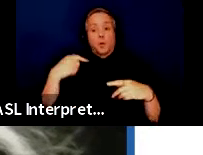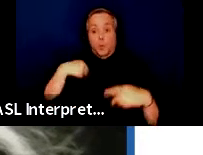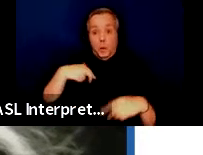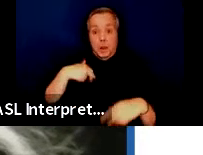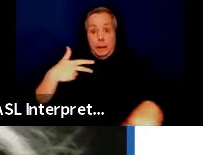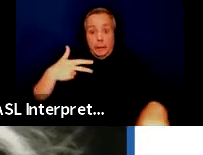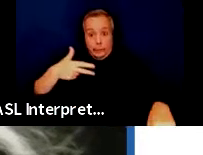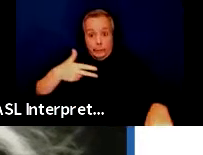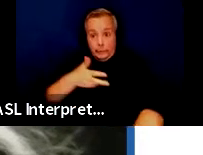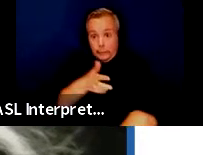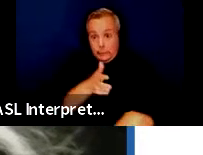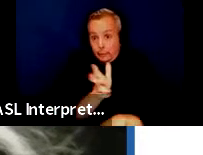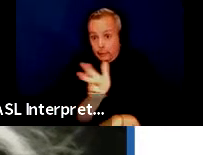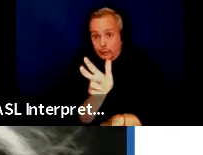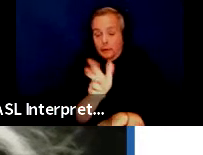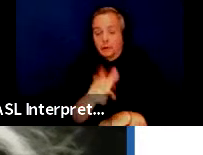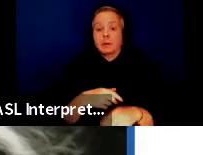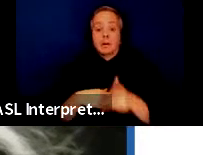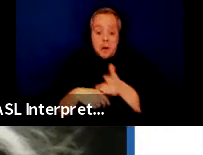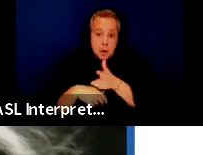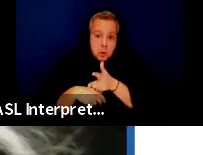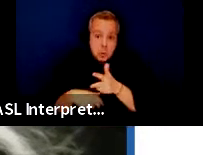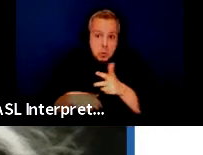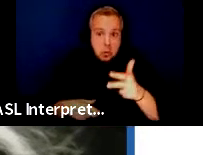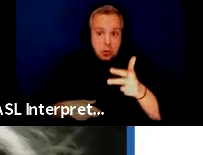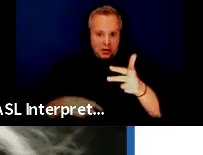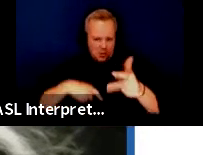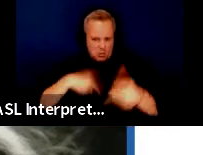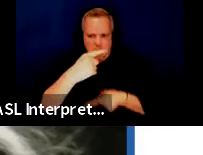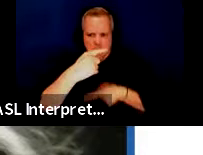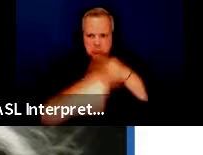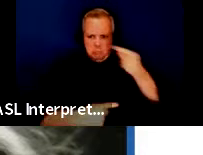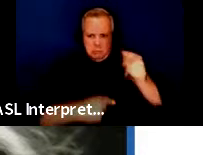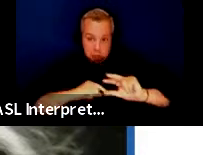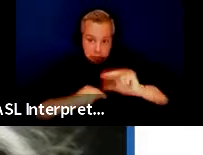THE CAR ROLLED THREE TIMES END TO END, AND I WAS THROWN FROM